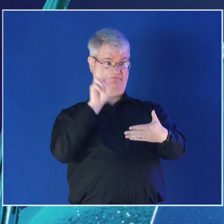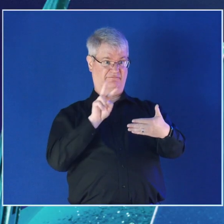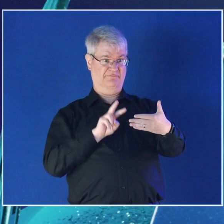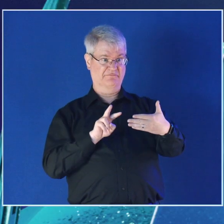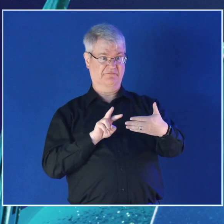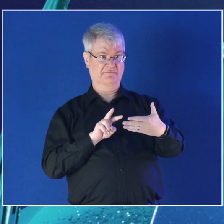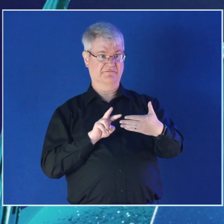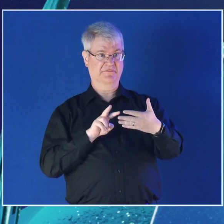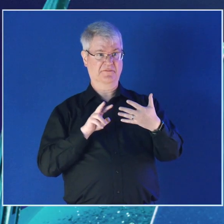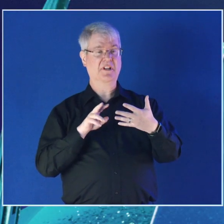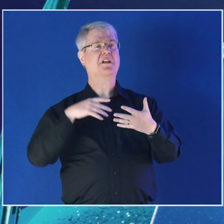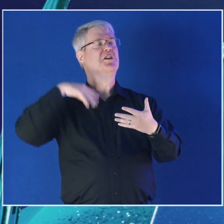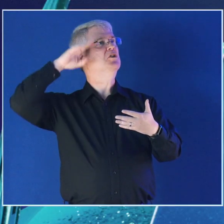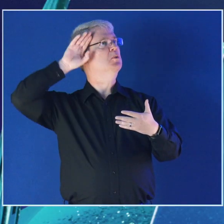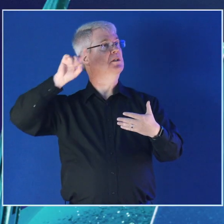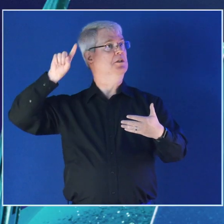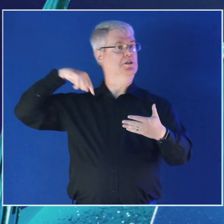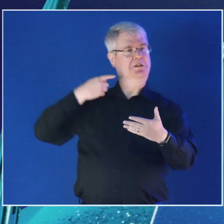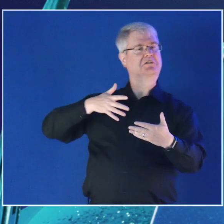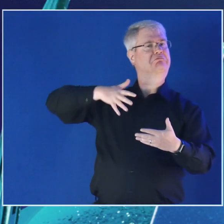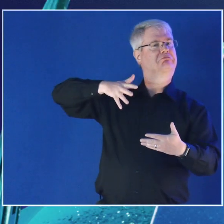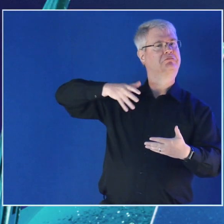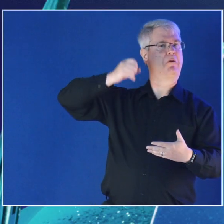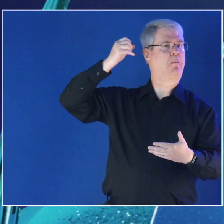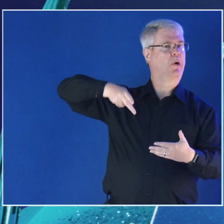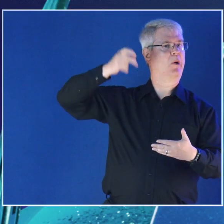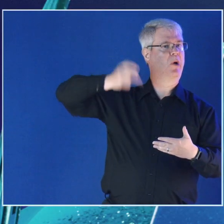and what truly reliable really means, and we've used